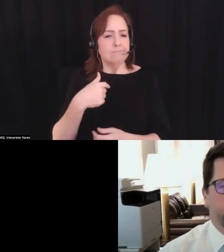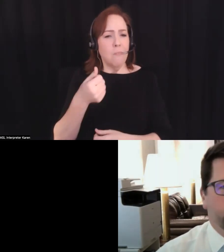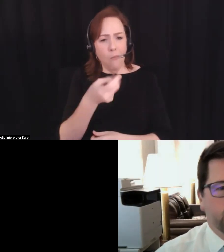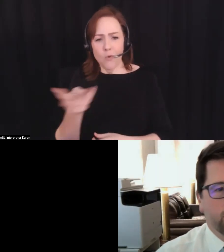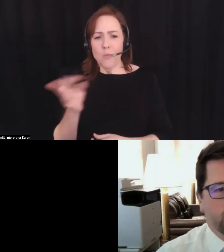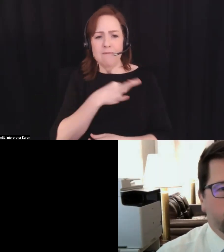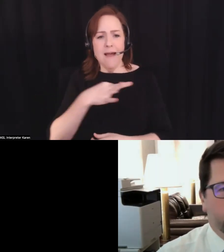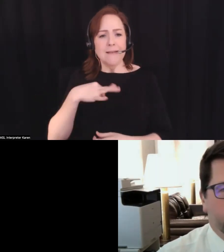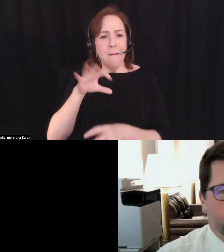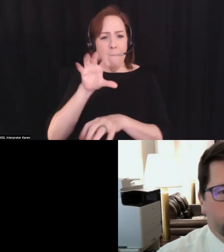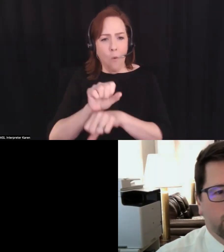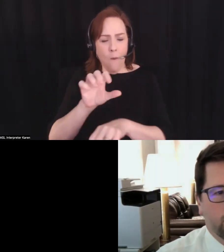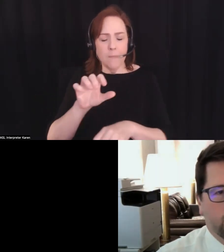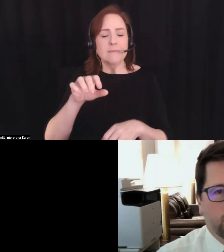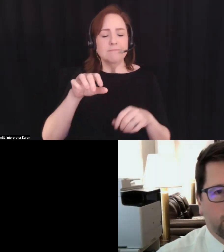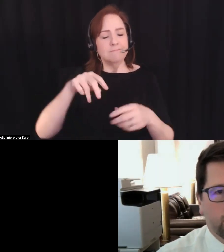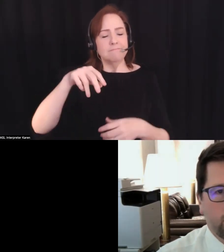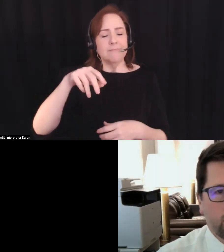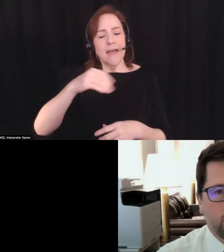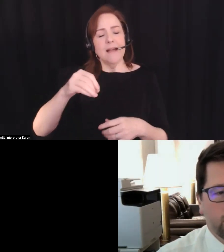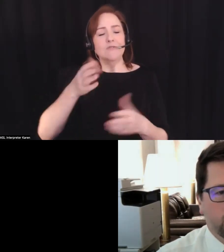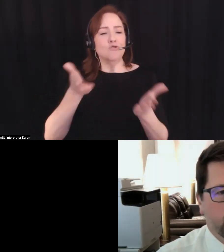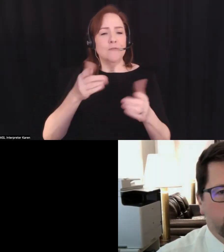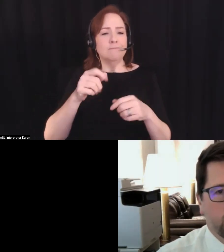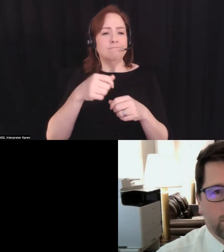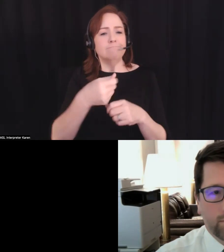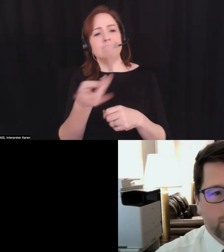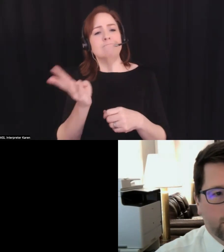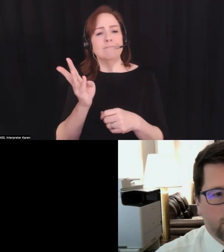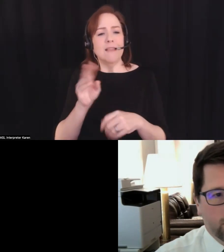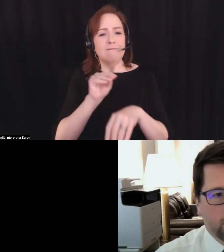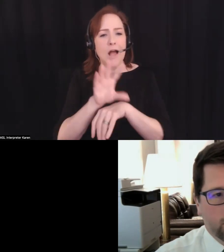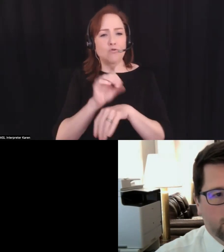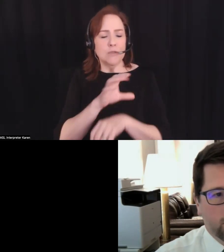on numerous task forces and advisory committees and is a true champion for accessibility. he'll